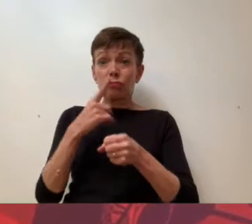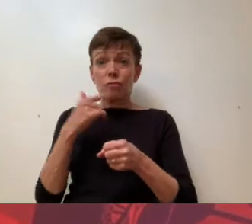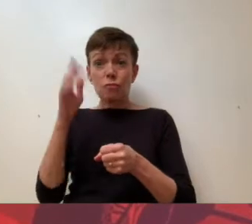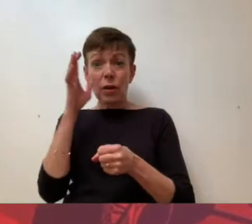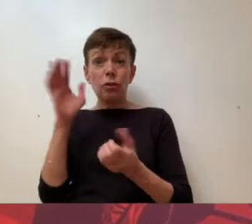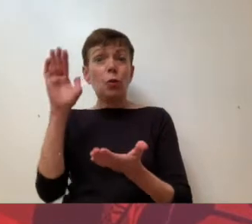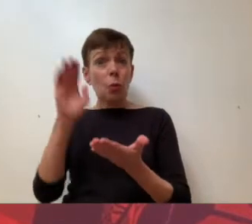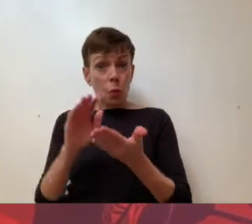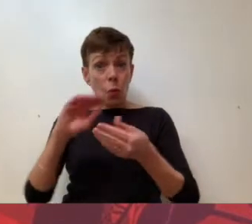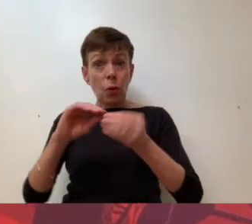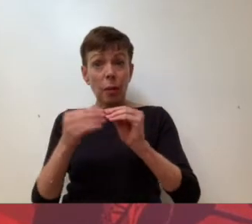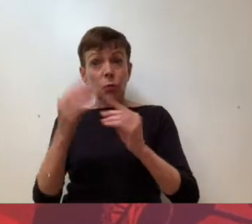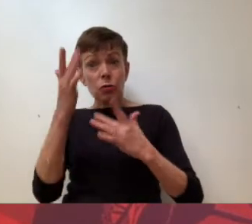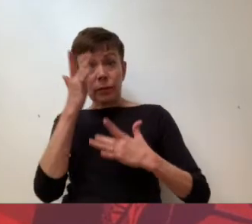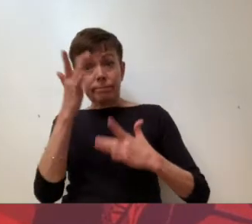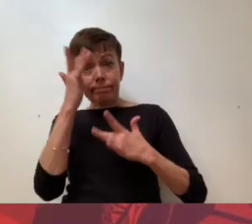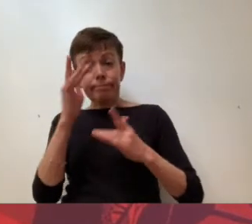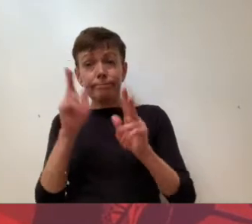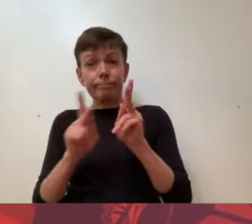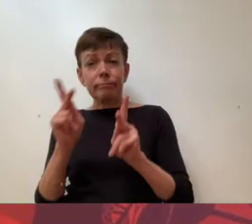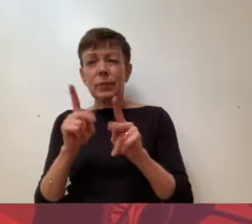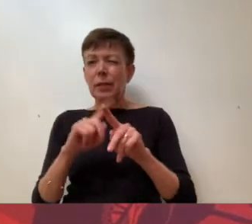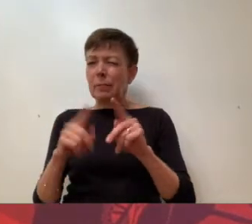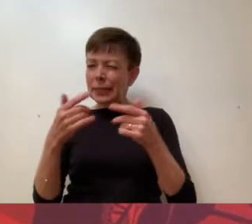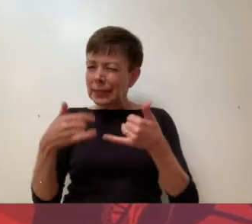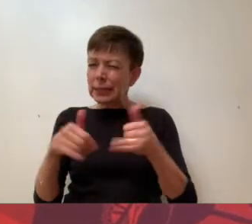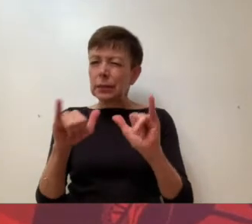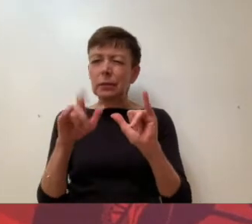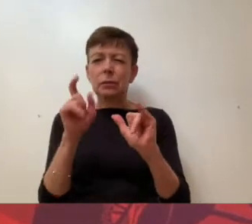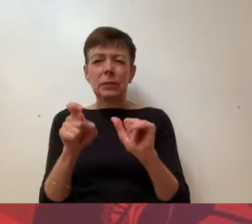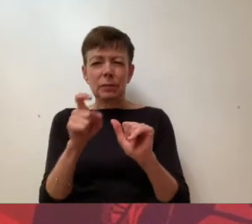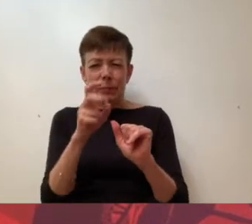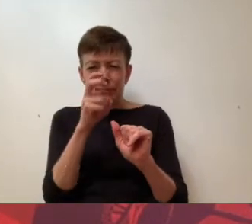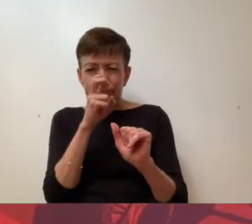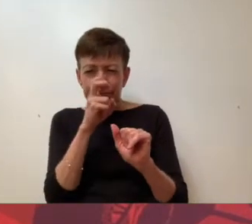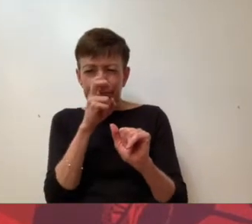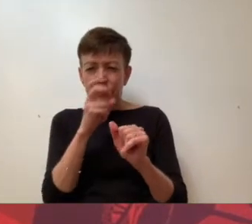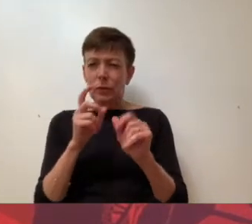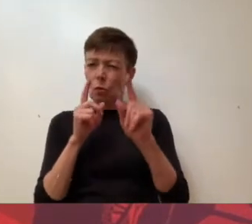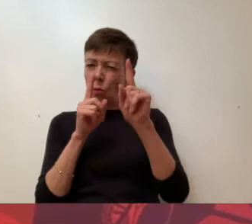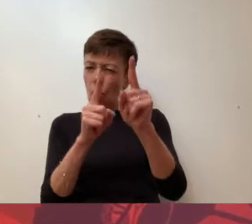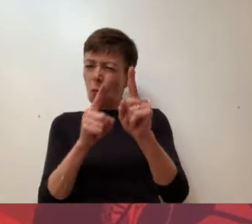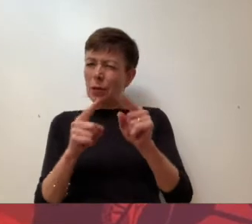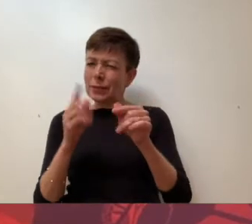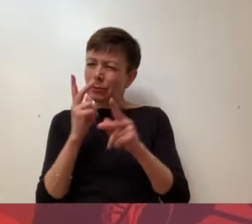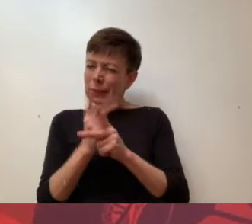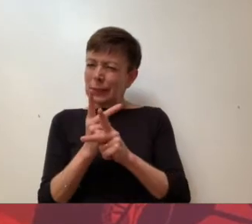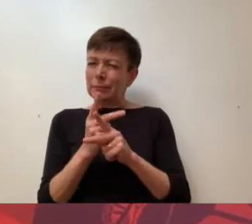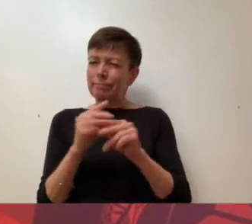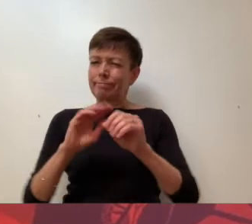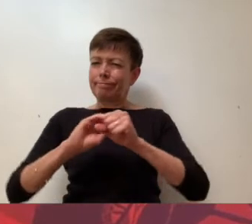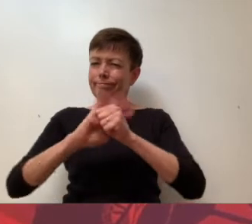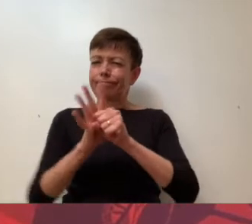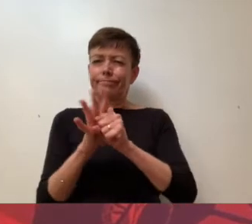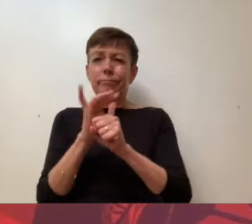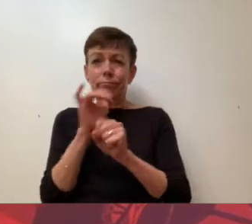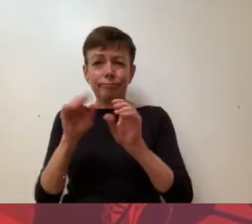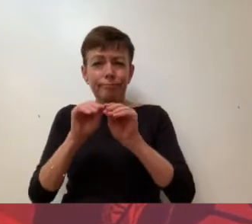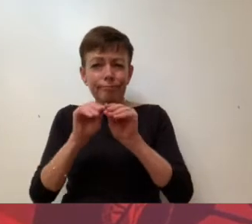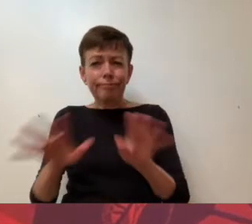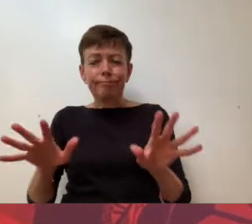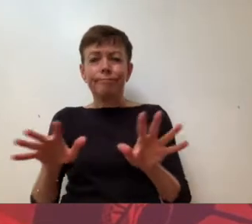next week. In closing, I want to once again thank all